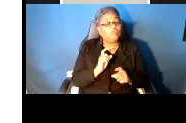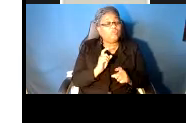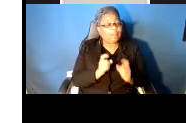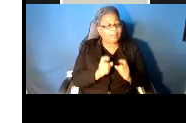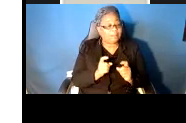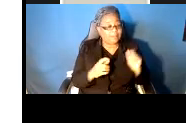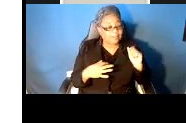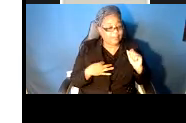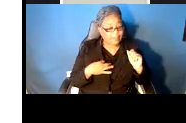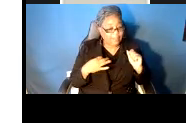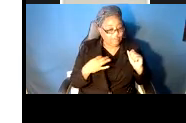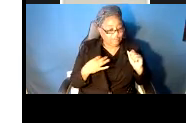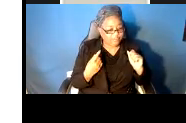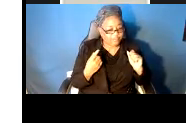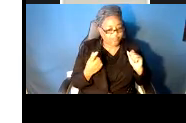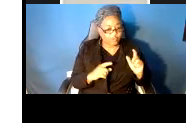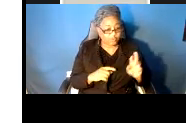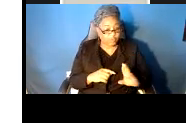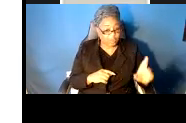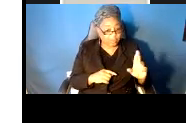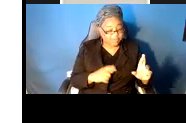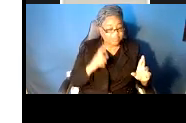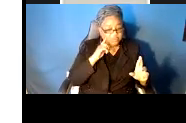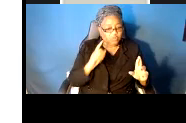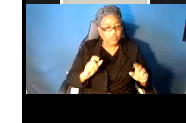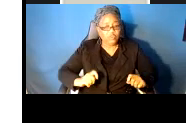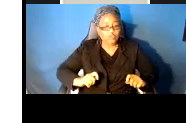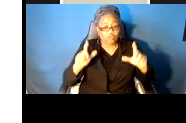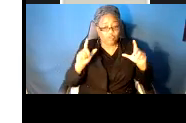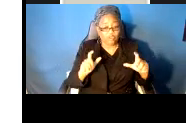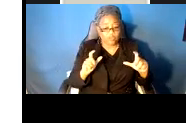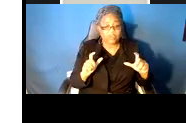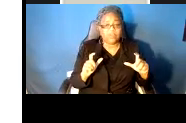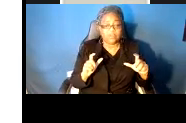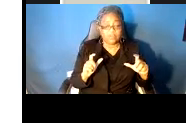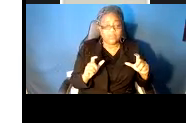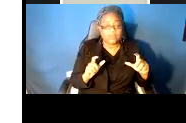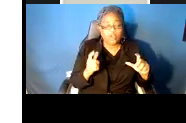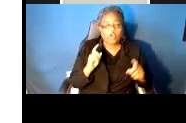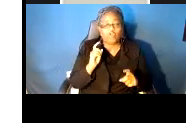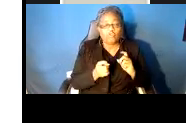To the right of the screen is a screenshot of the Grant Resources web page of the MRAC website